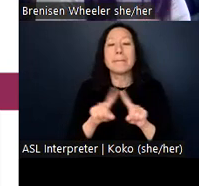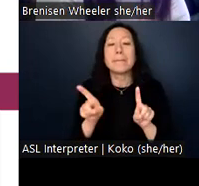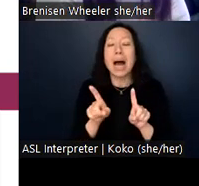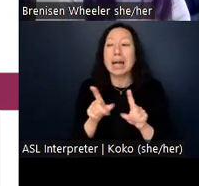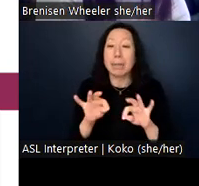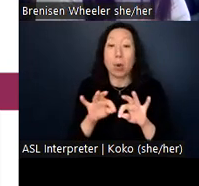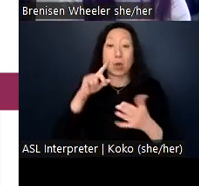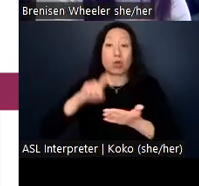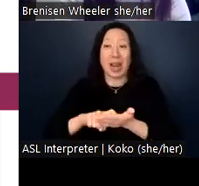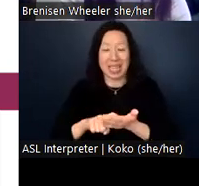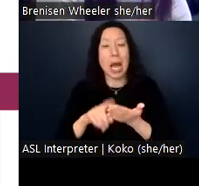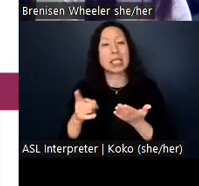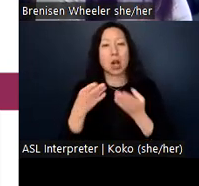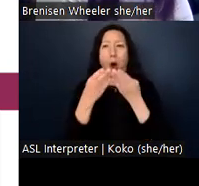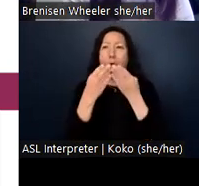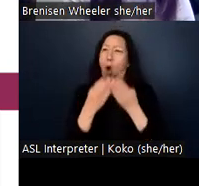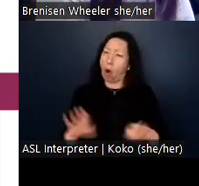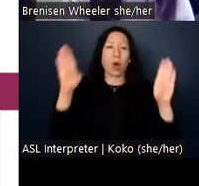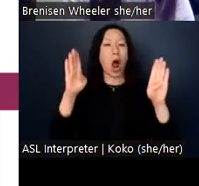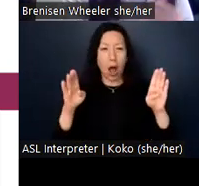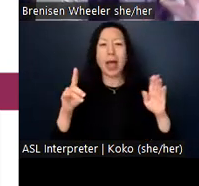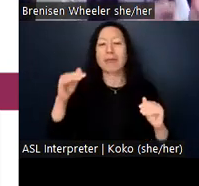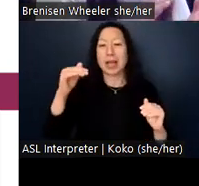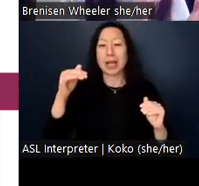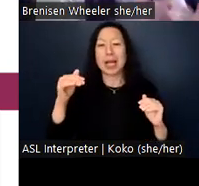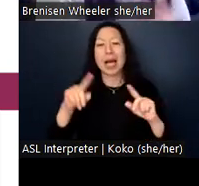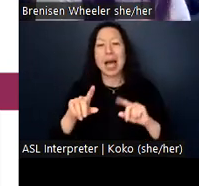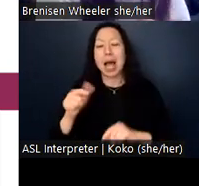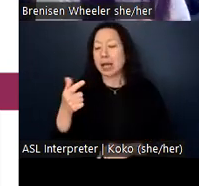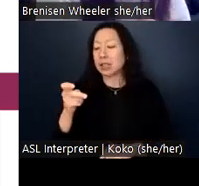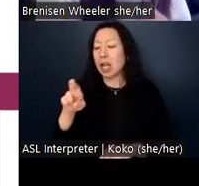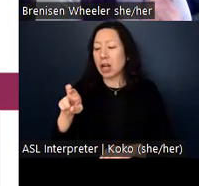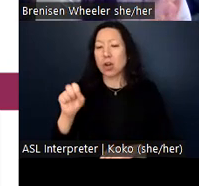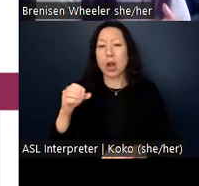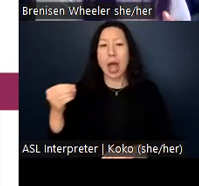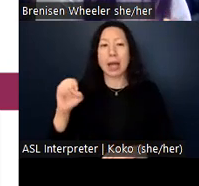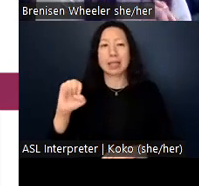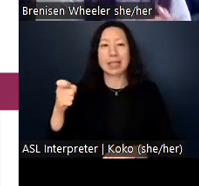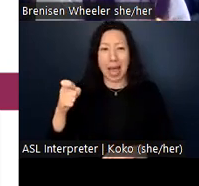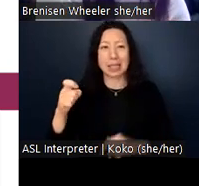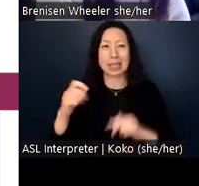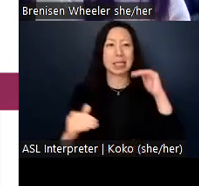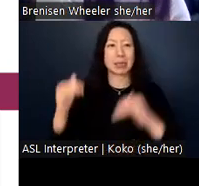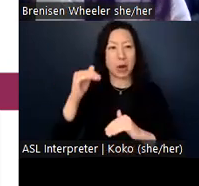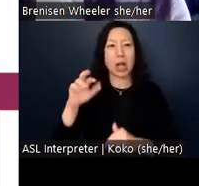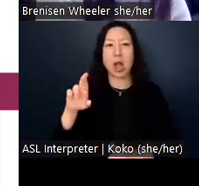disparity, and Richard Louis Snyder, and have with no visible bruises mentions Ham Sinclair